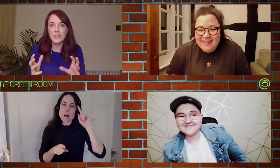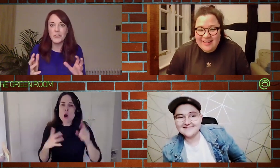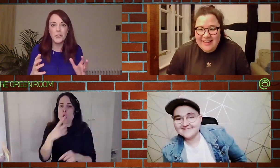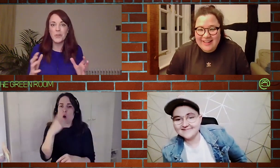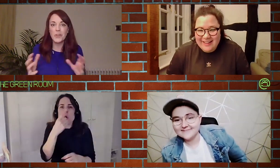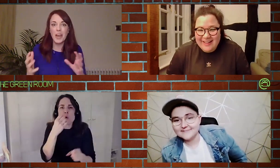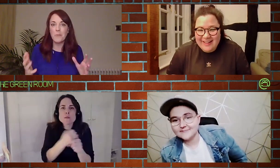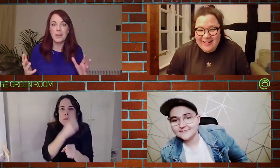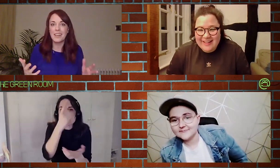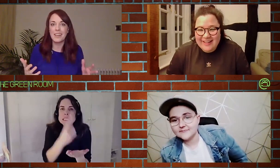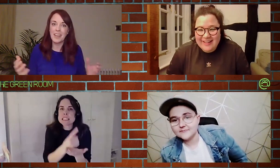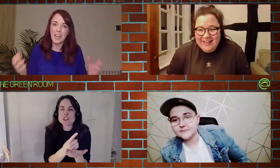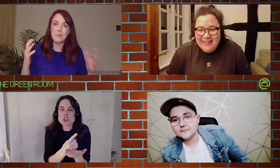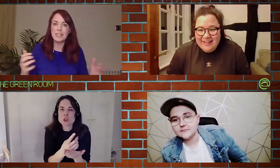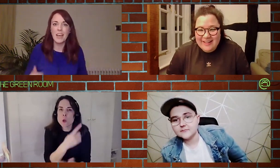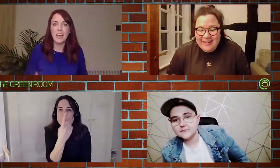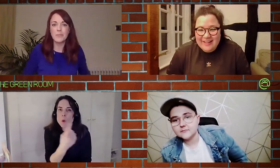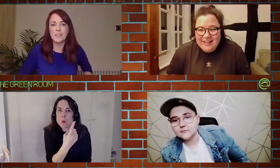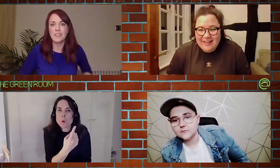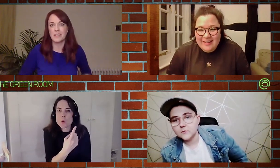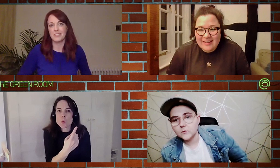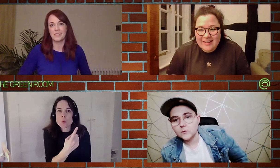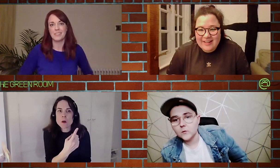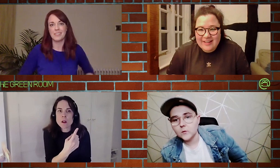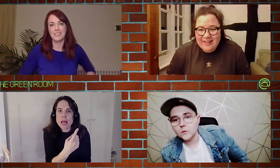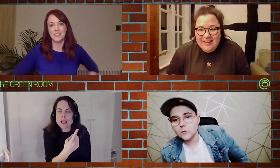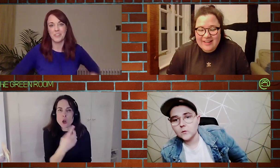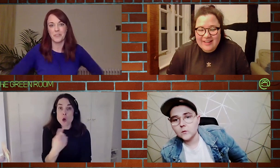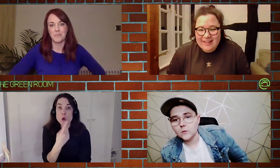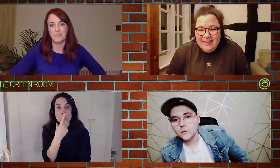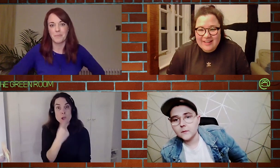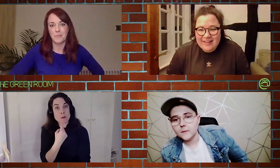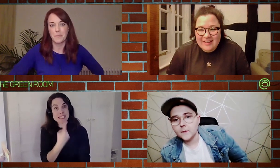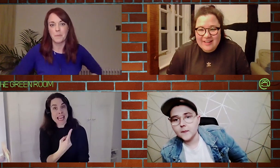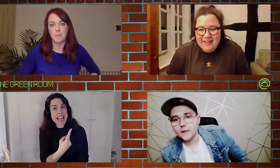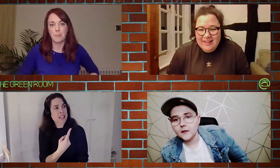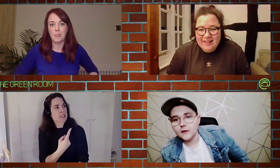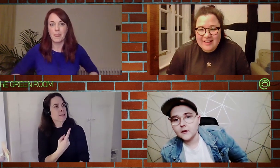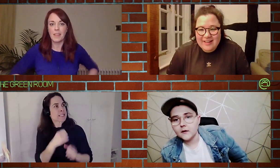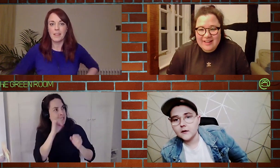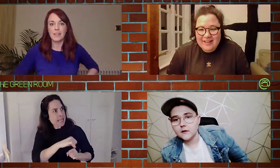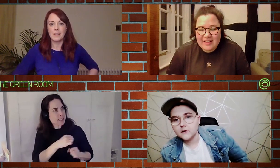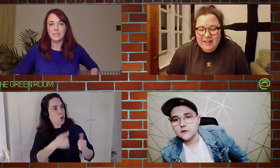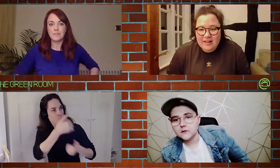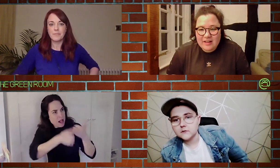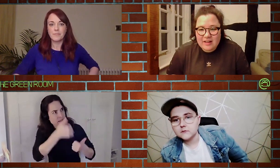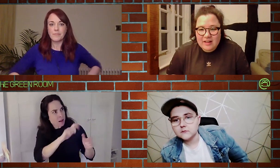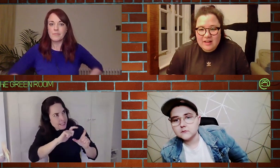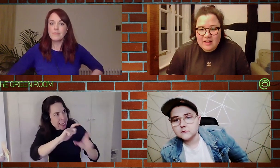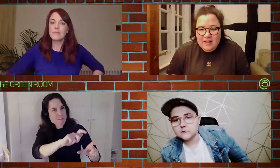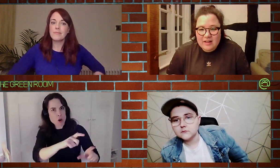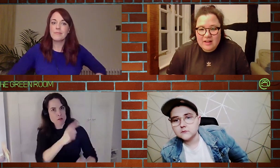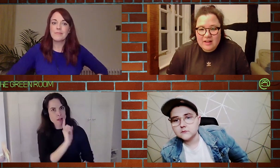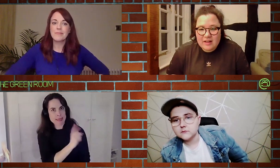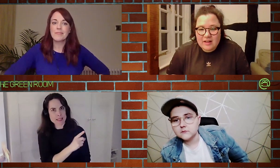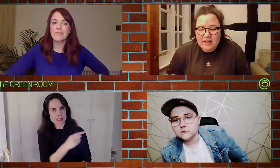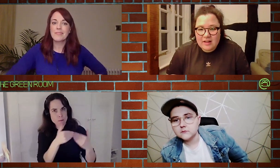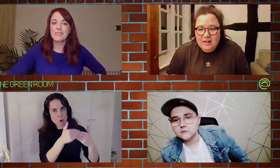Who can we say, yes, well done.